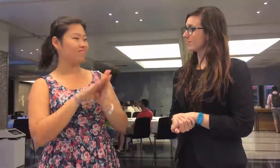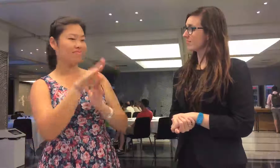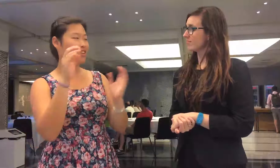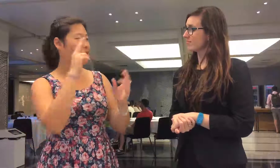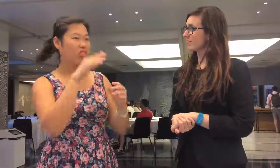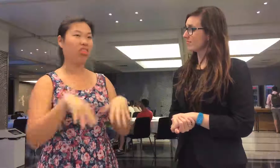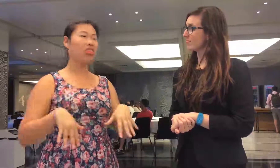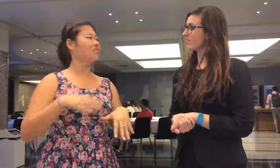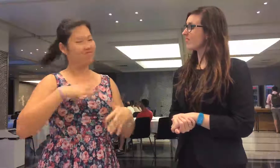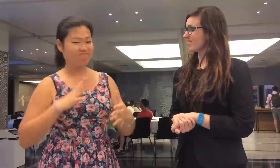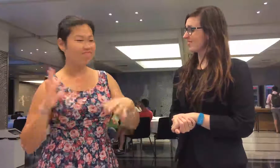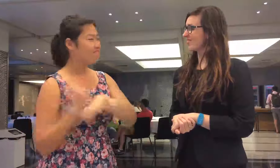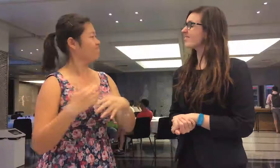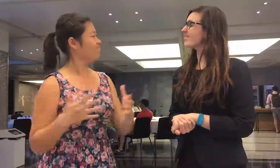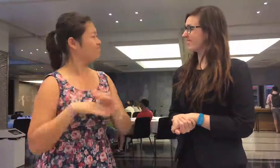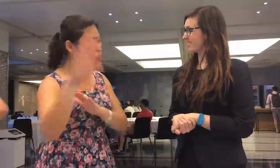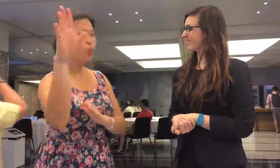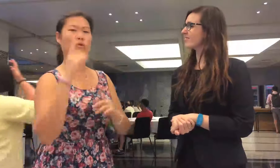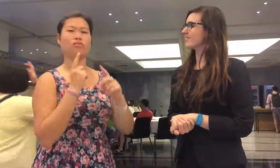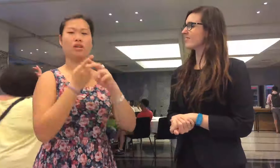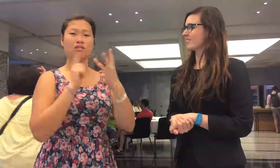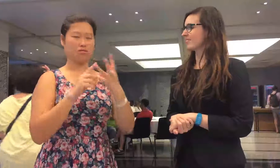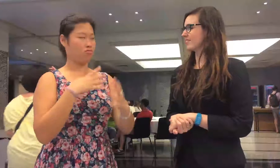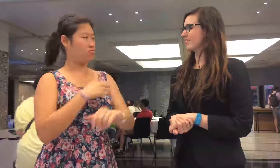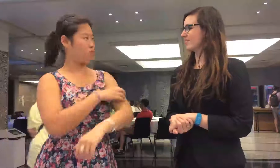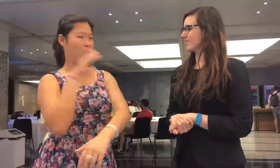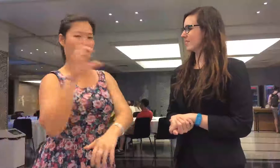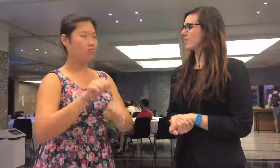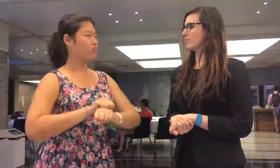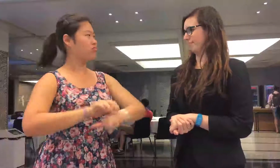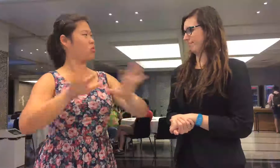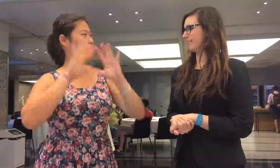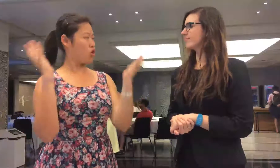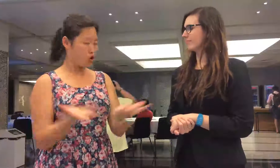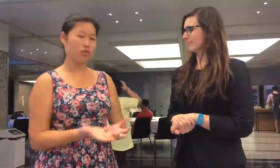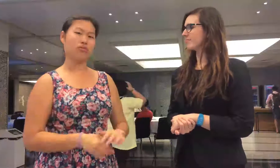where there are no established networks, as well as empower deaf youth on a global scale.